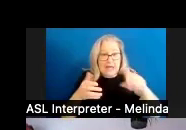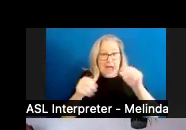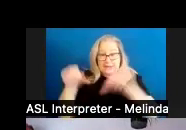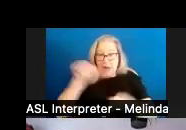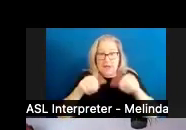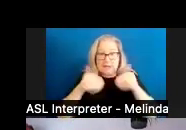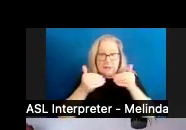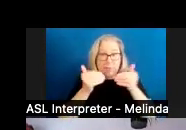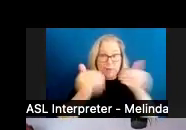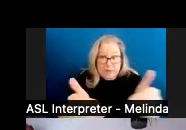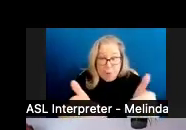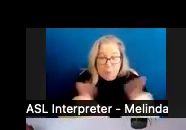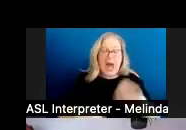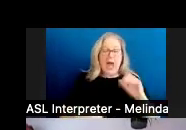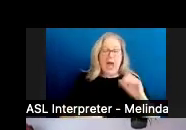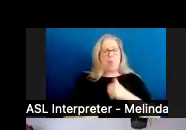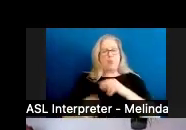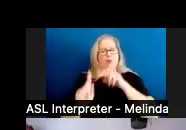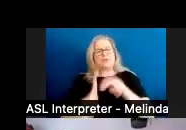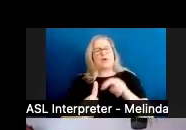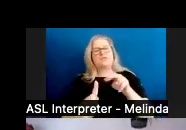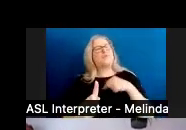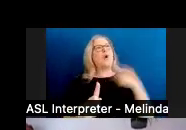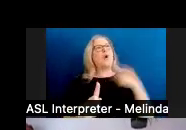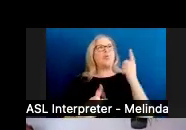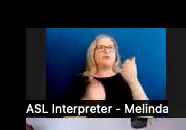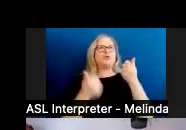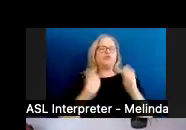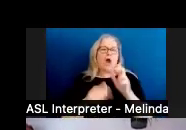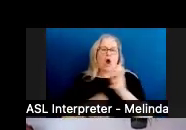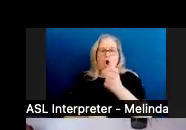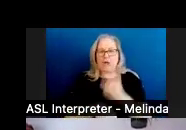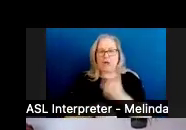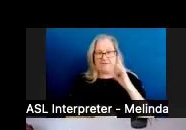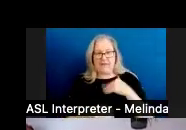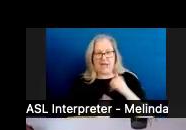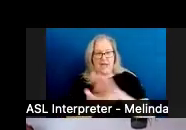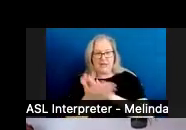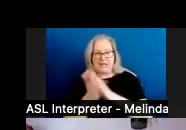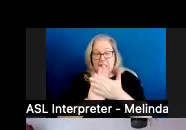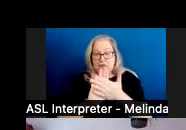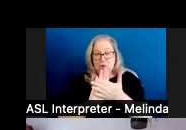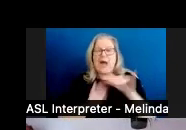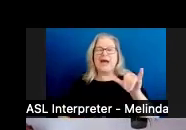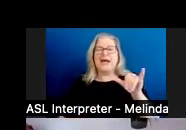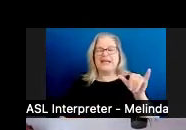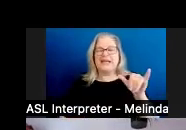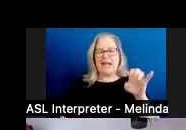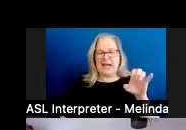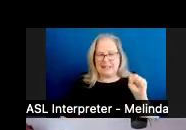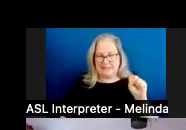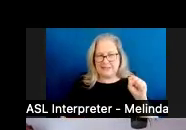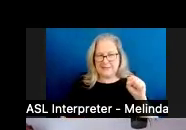And from our perspective, we try very, very hard to see if we can get to a yes in any of these situations.